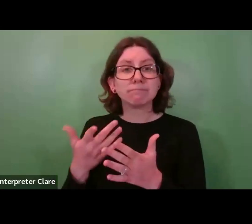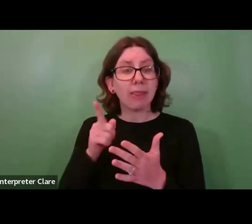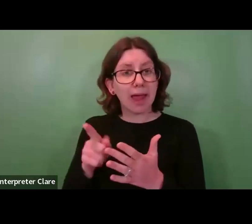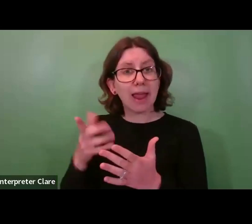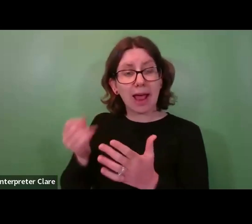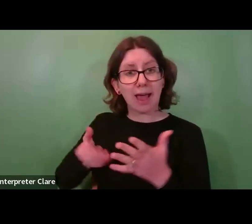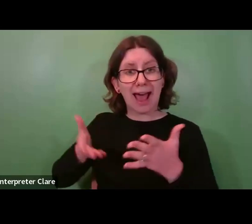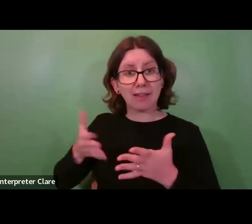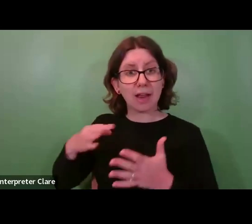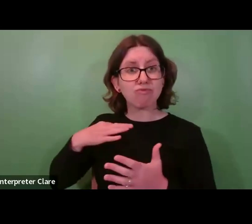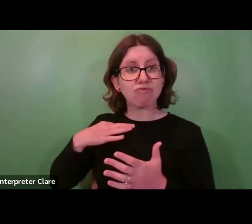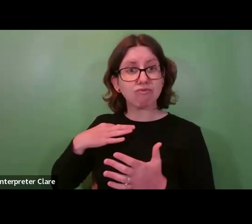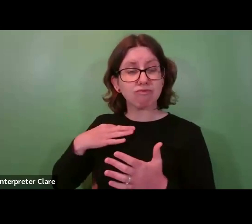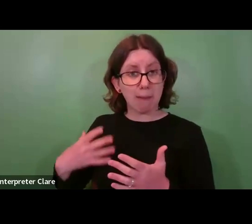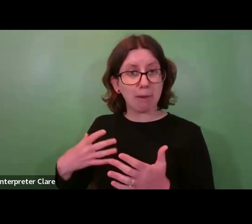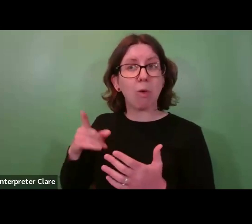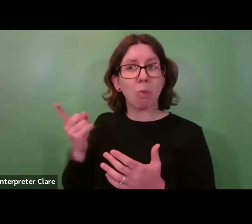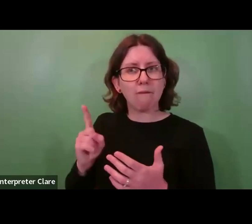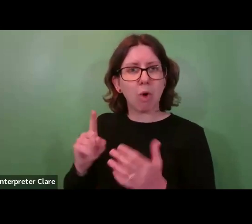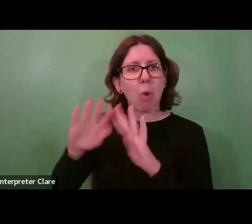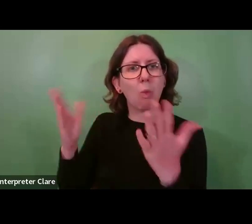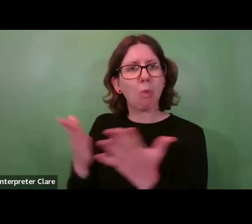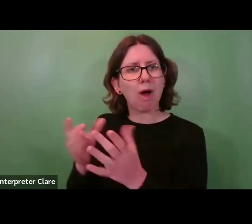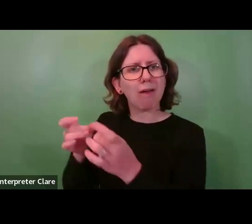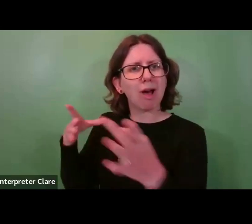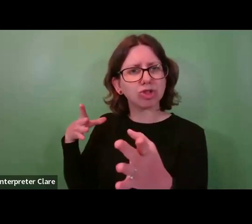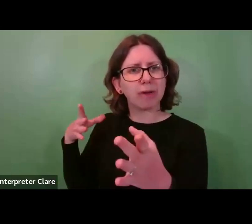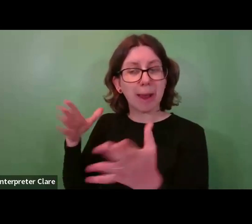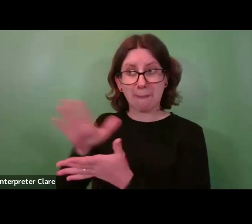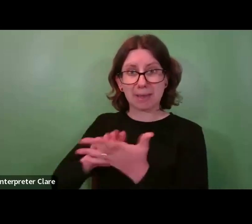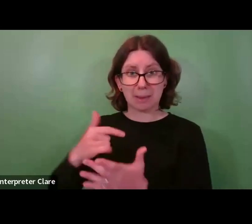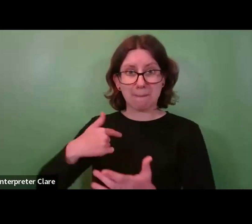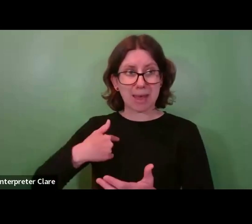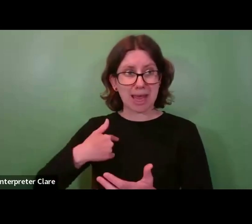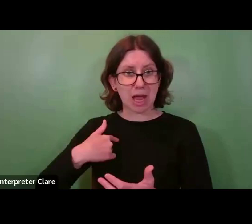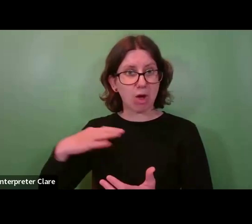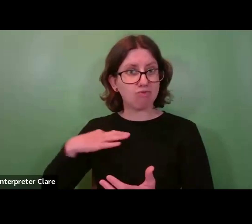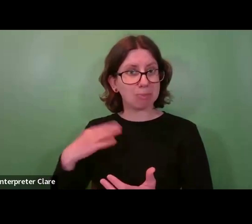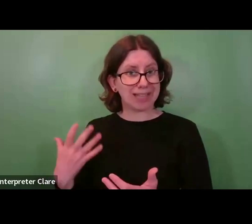representative for World Archery, so representing archers across the world around rule changes